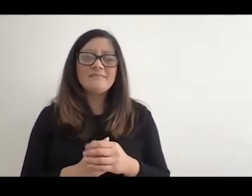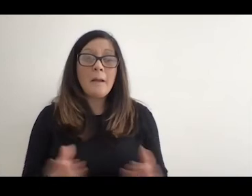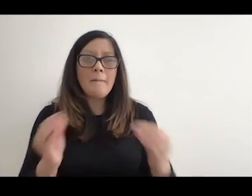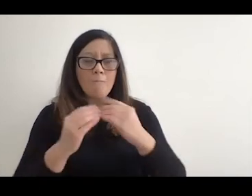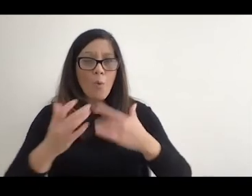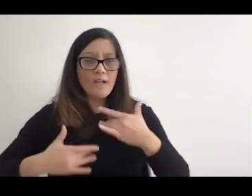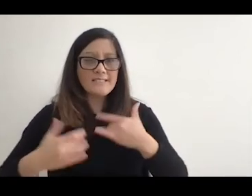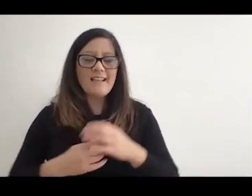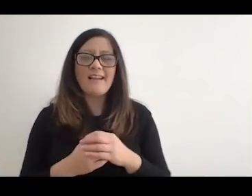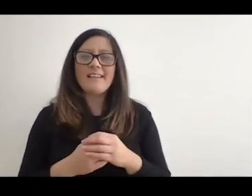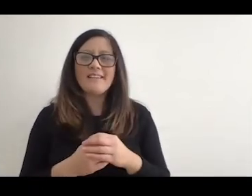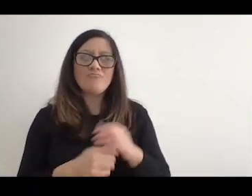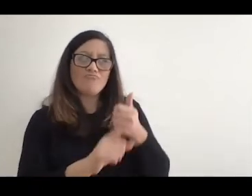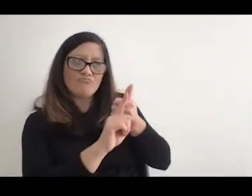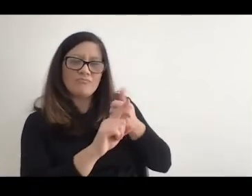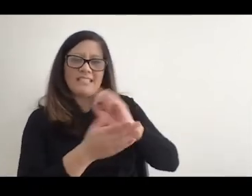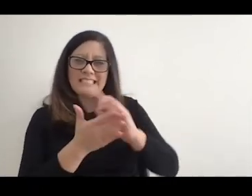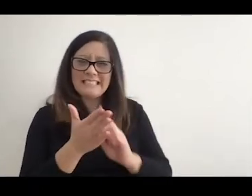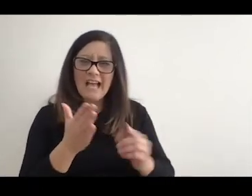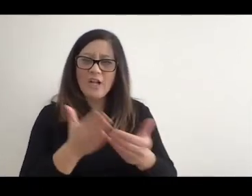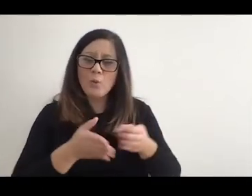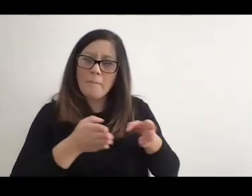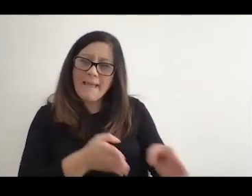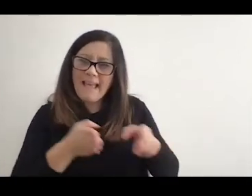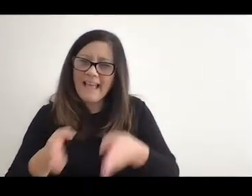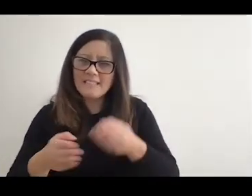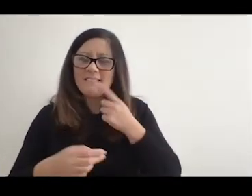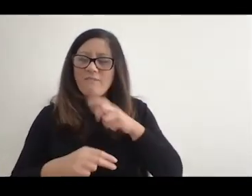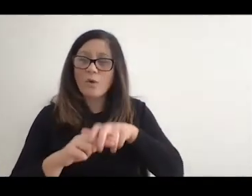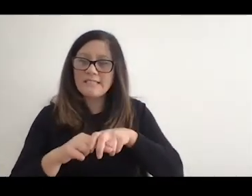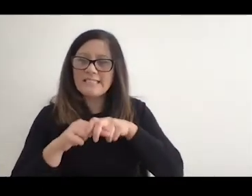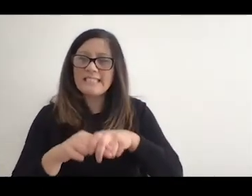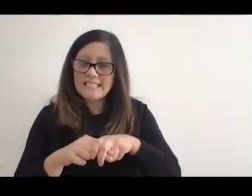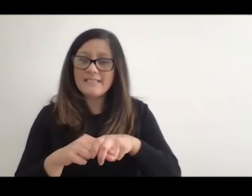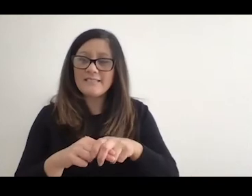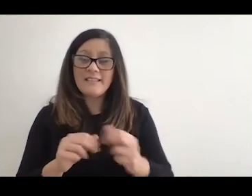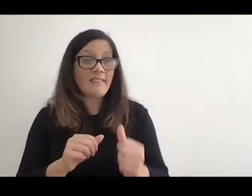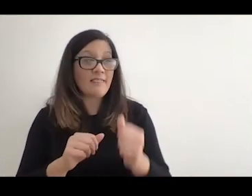Just recently Izzy put out a new pant for sitting backless seam.